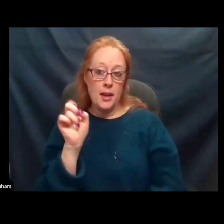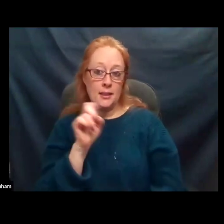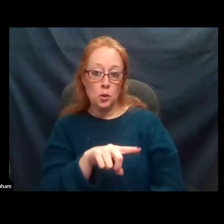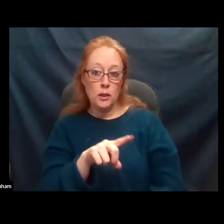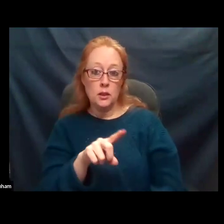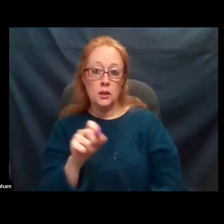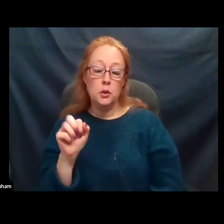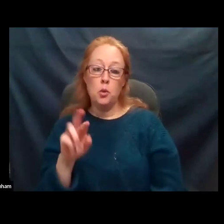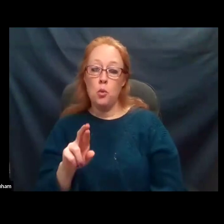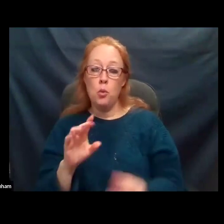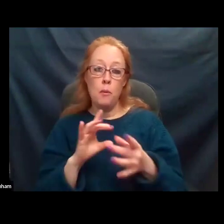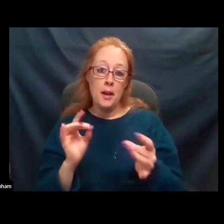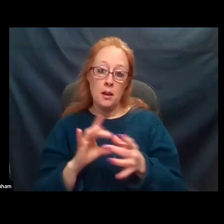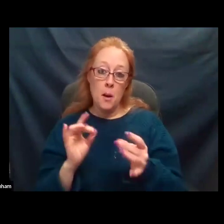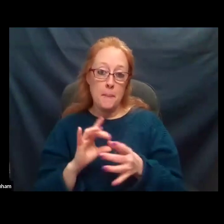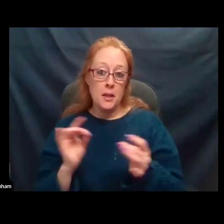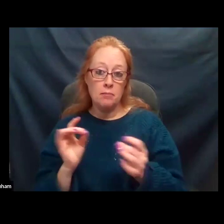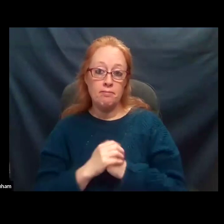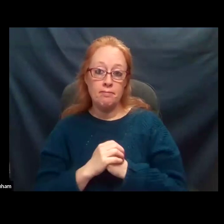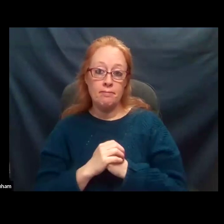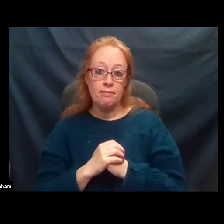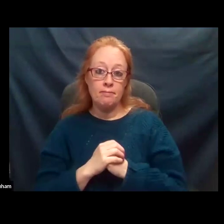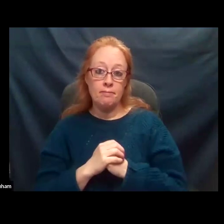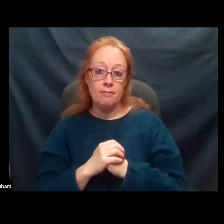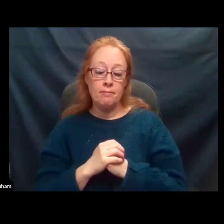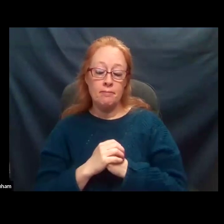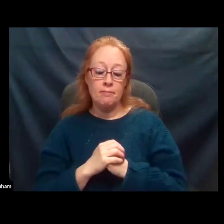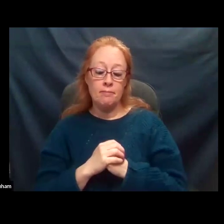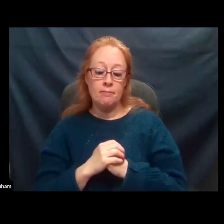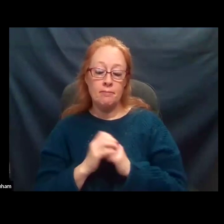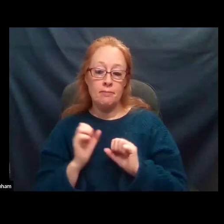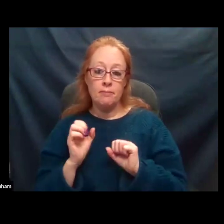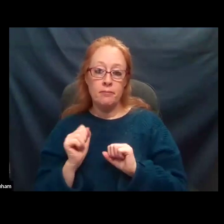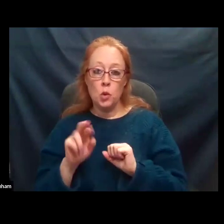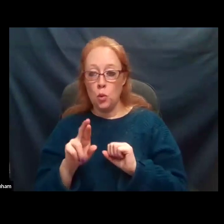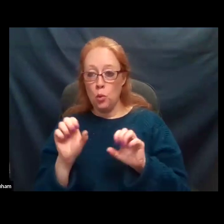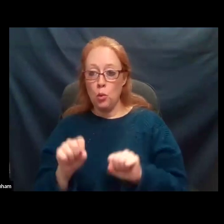Not seeing any in Q&A.